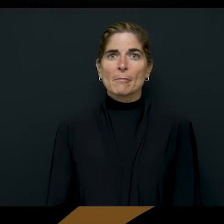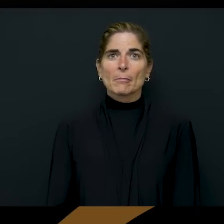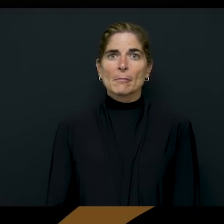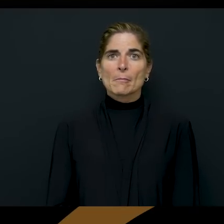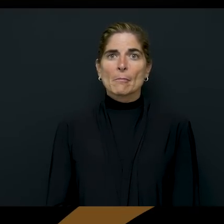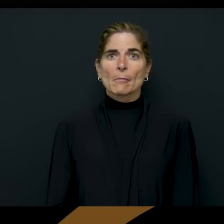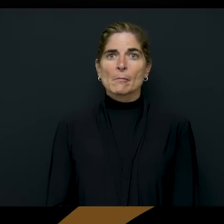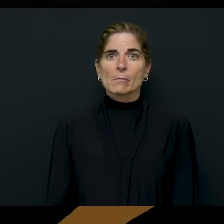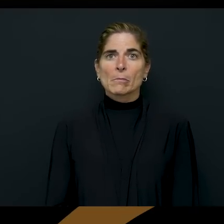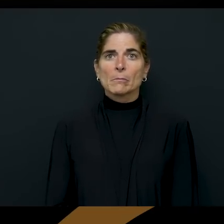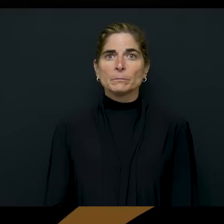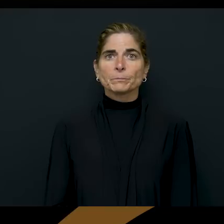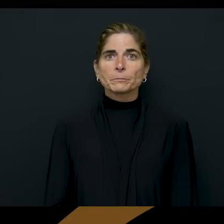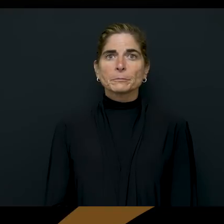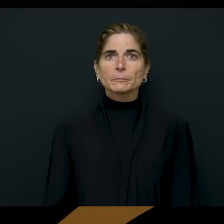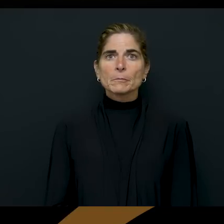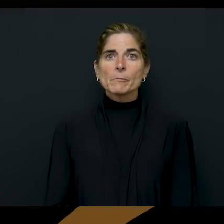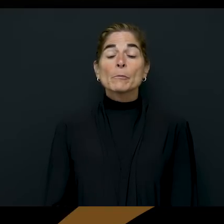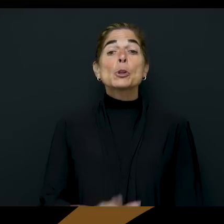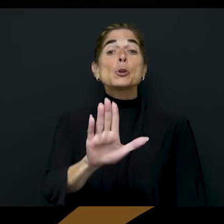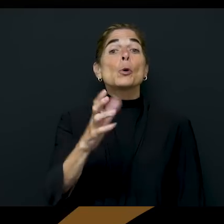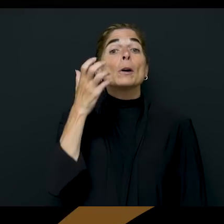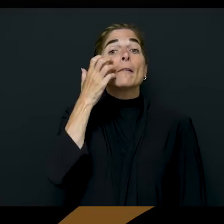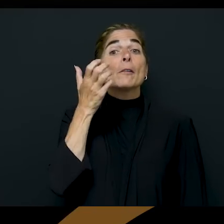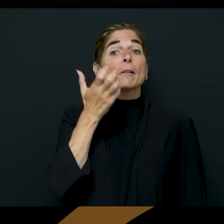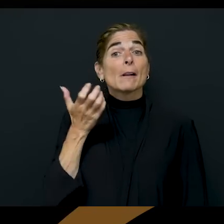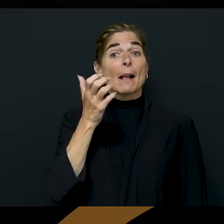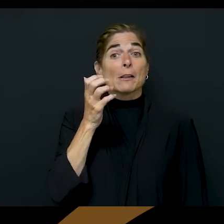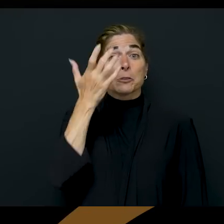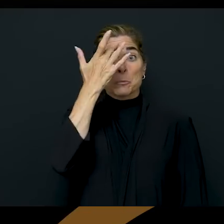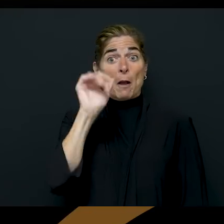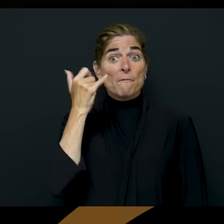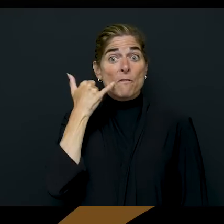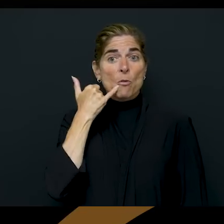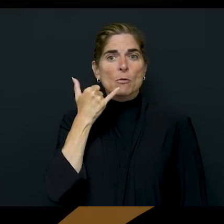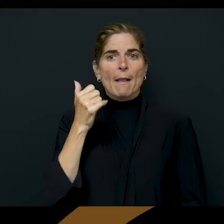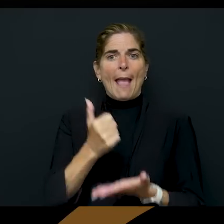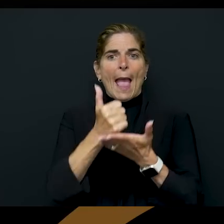Establishing a video connection. Through your smartphone, Be My Eyes connects the blind with sighted people